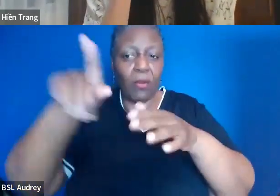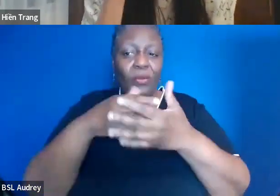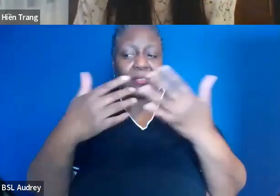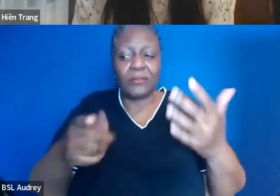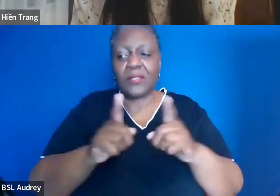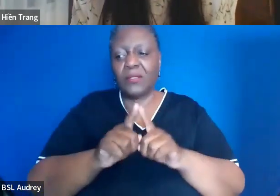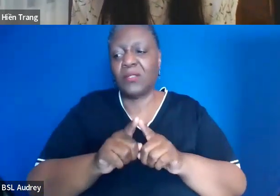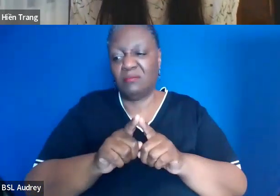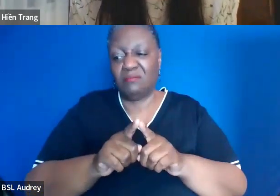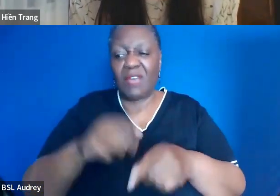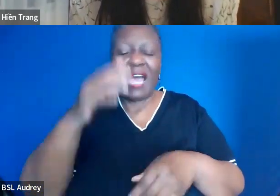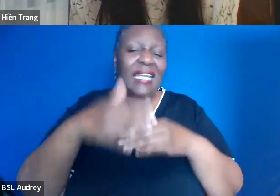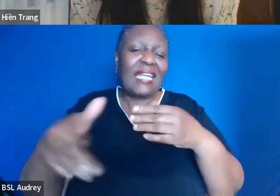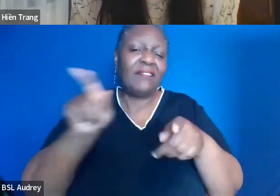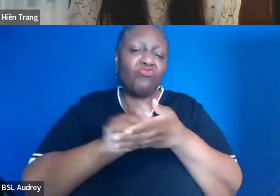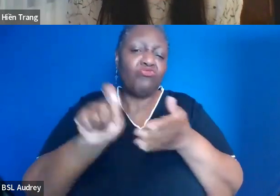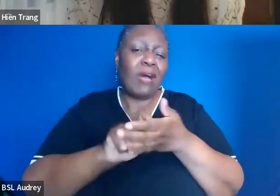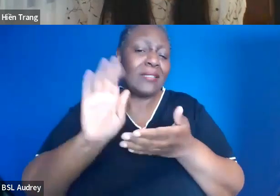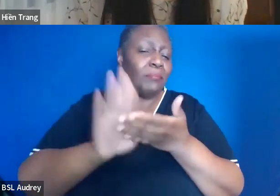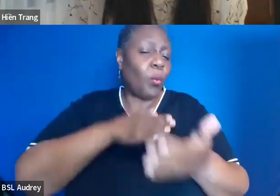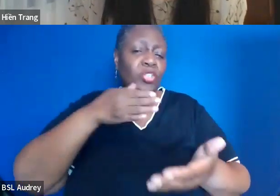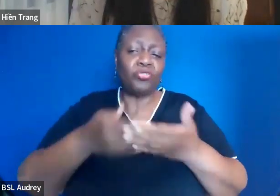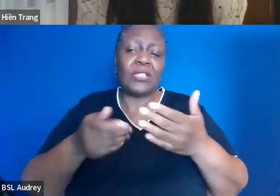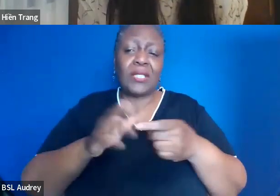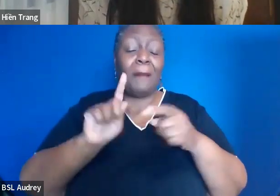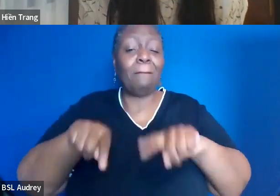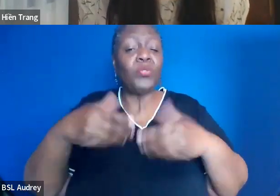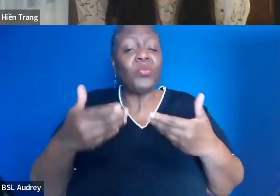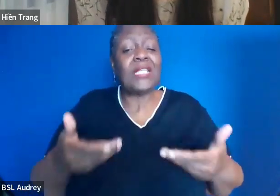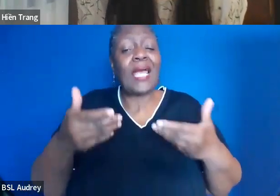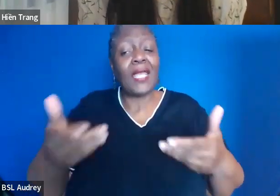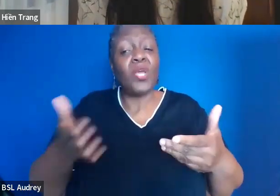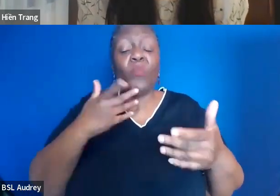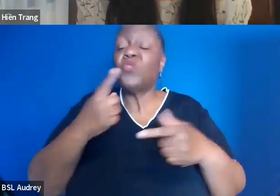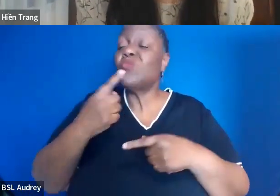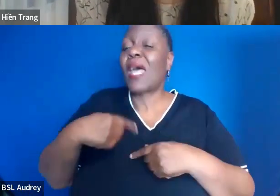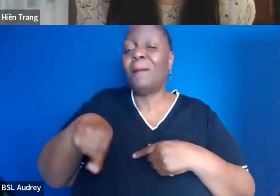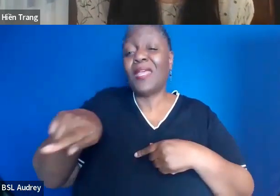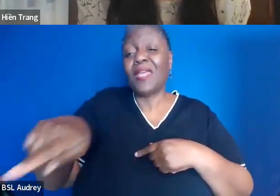I never write poetry. But today when you told me that I ate your heart